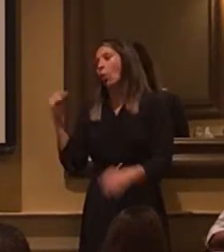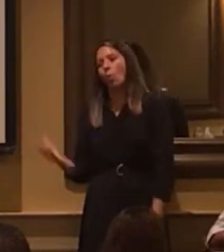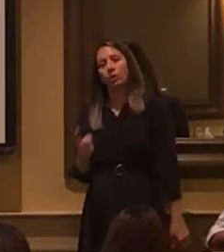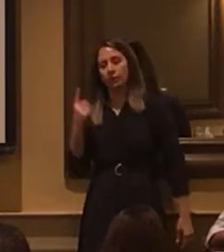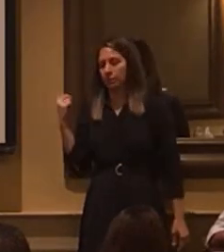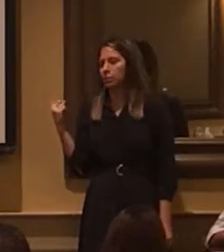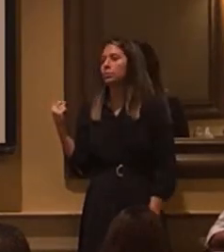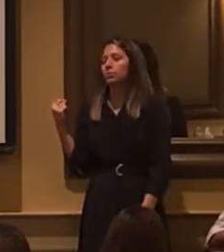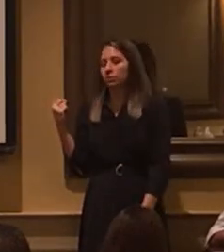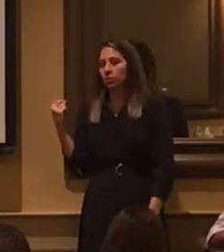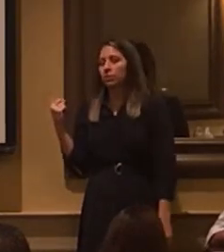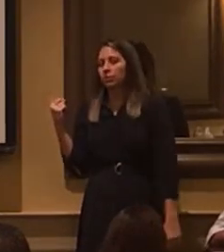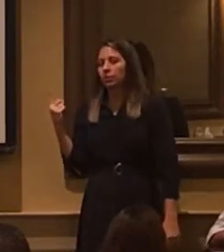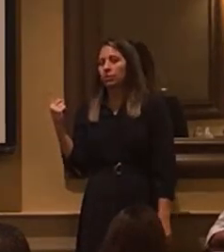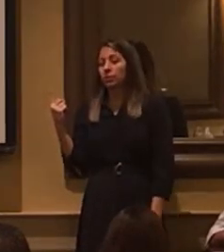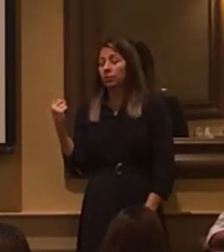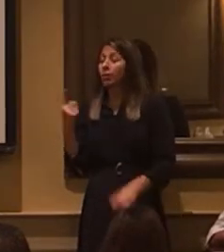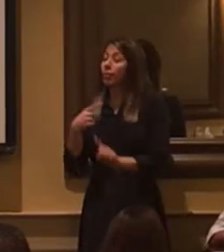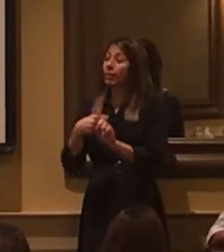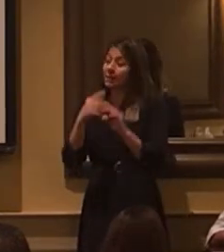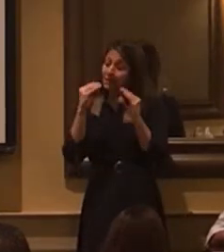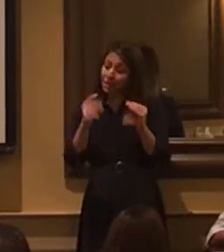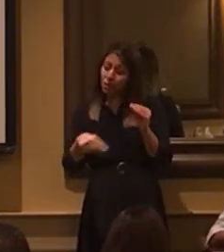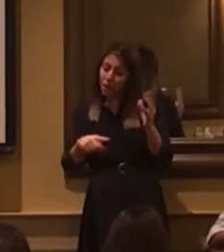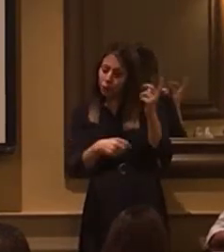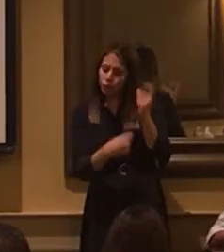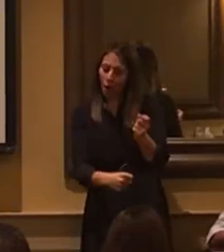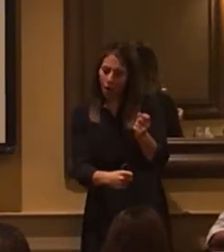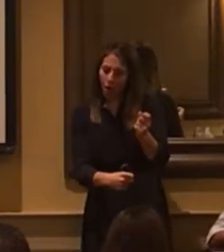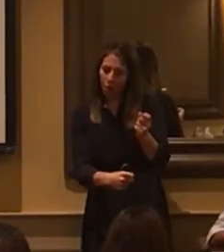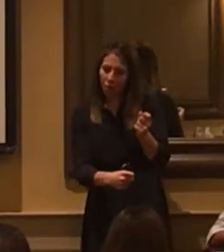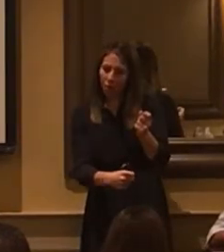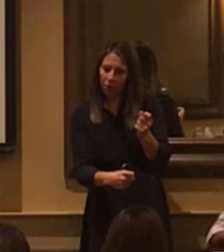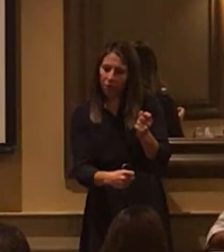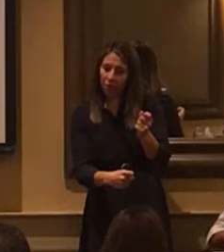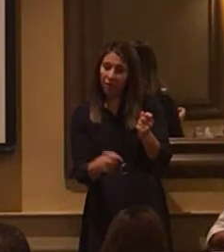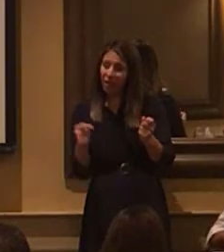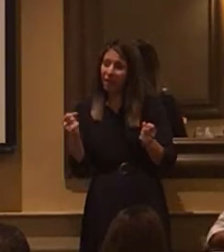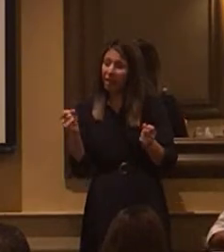Teach them to be , always stand up for themselves,